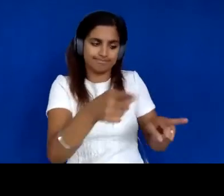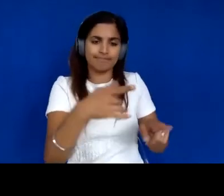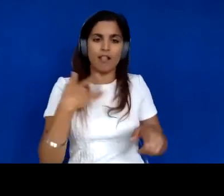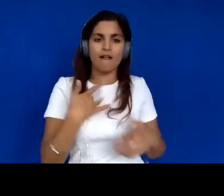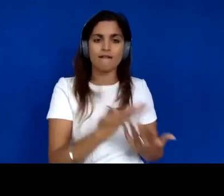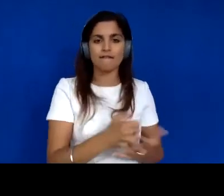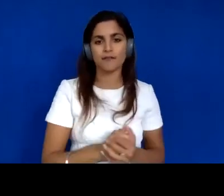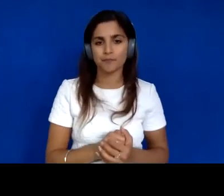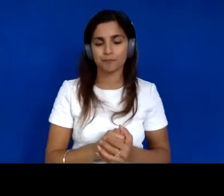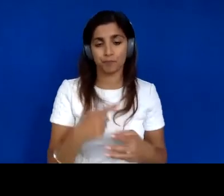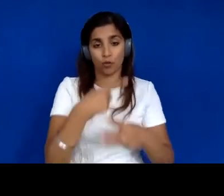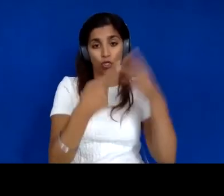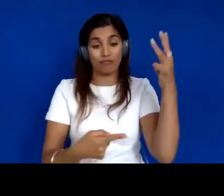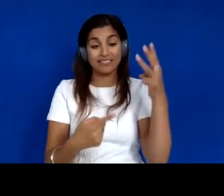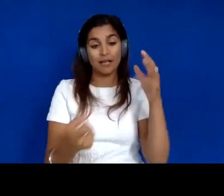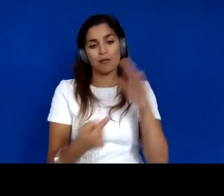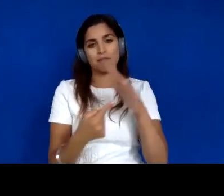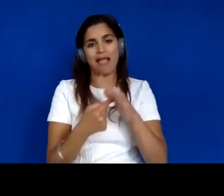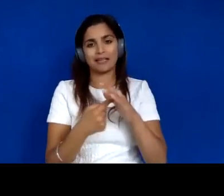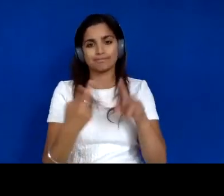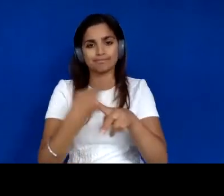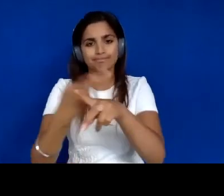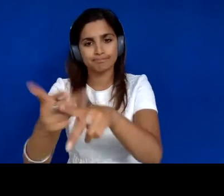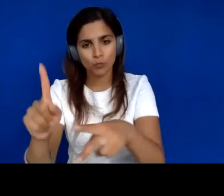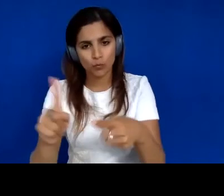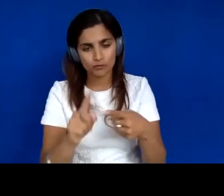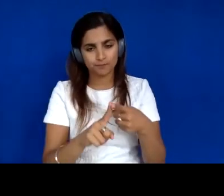disability were deployed to this research first toe poly survivors were